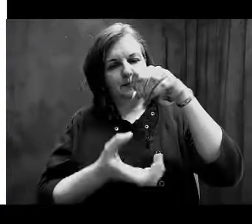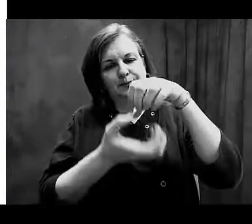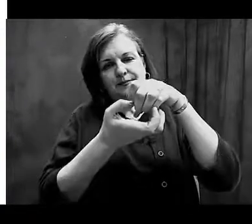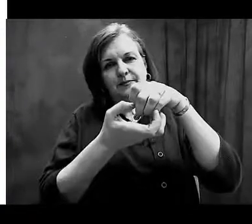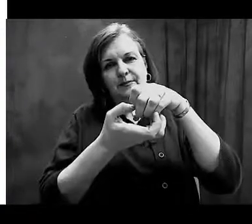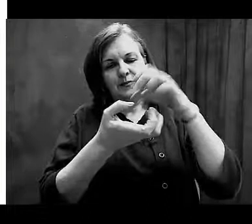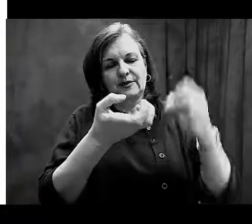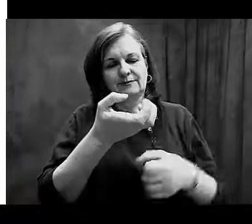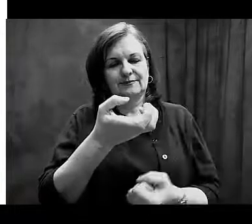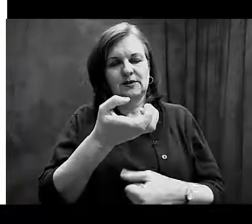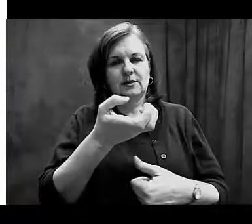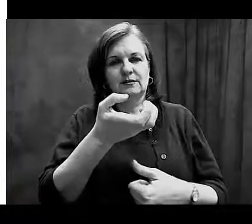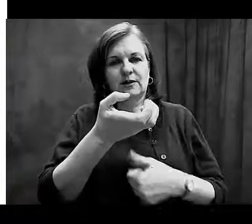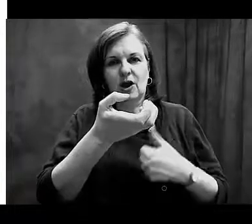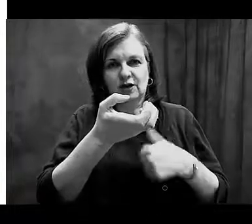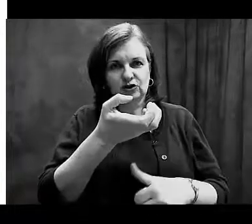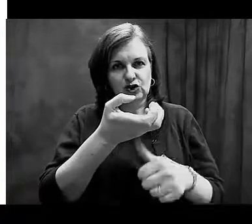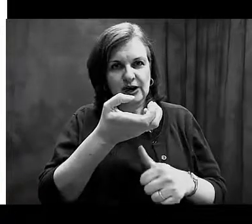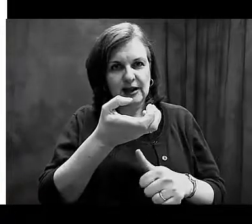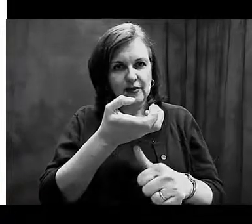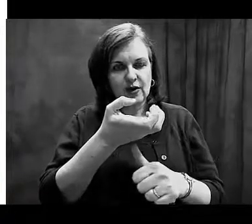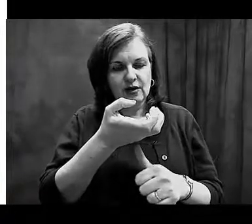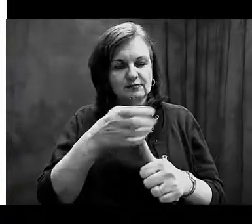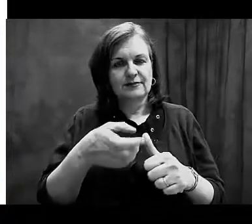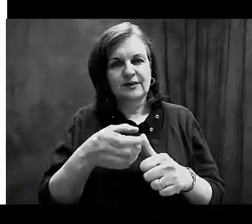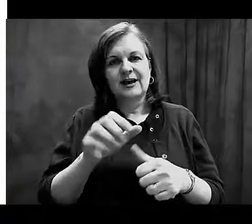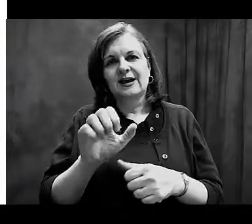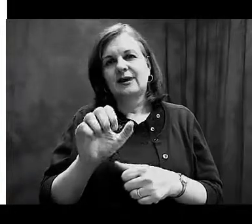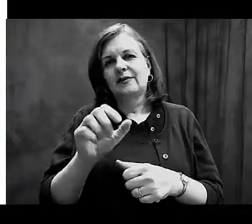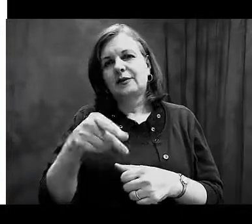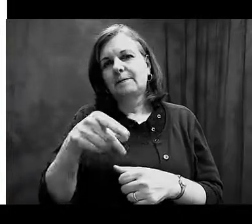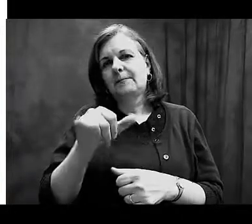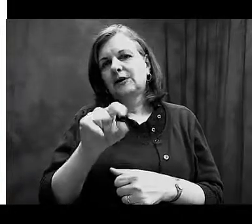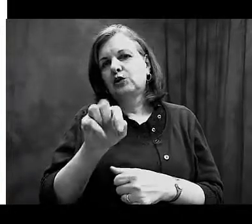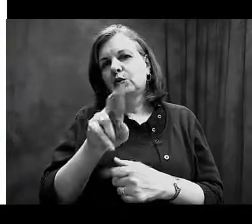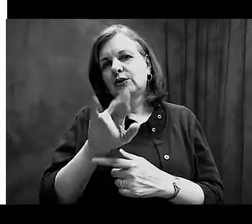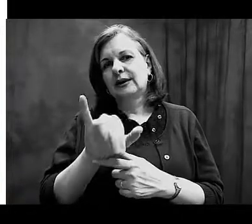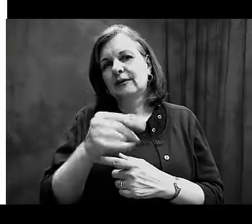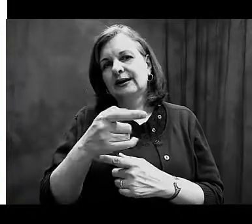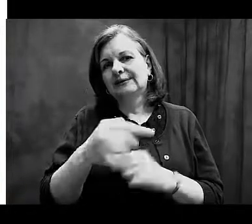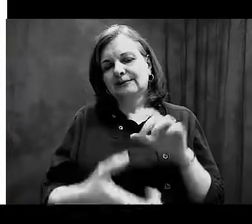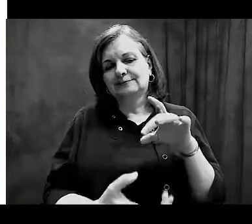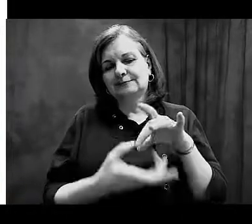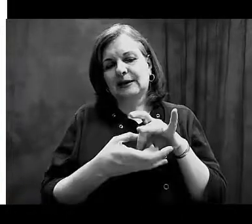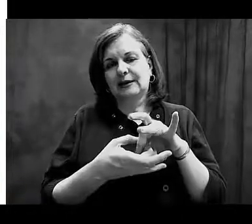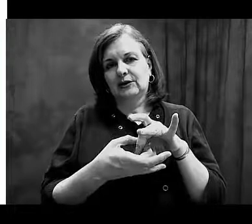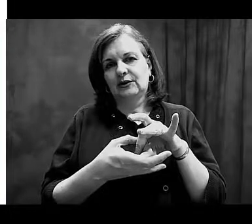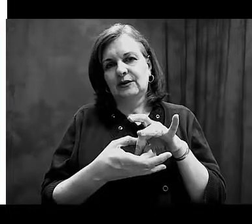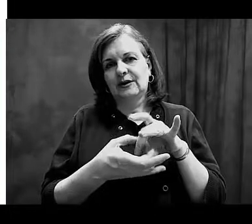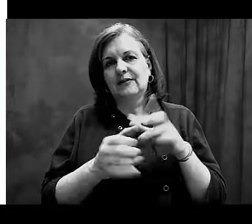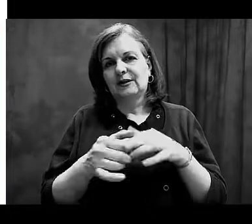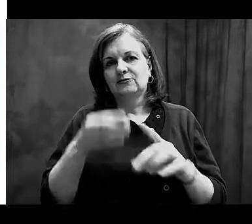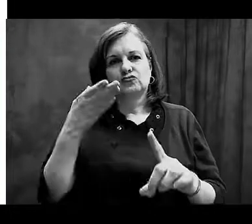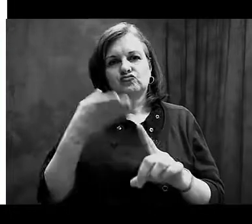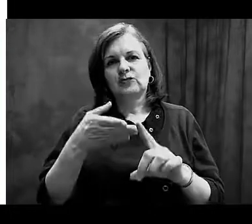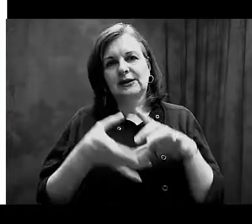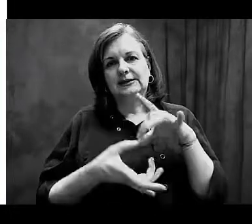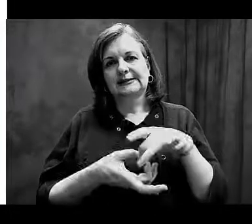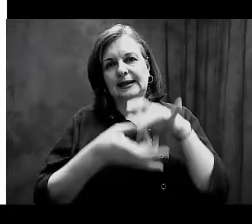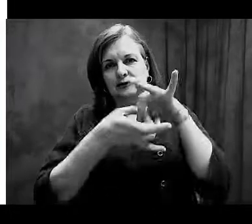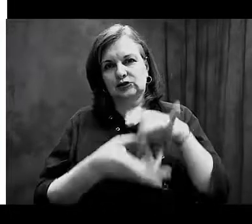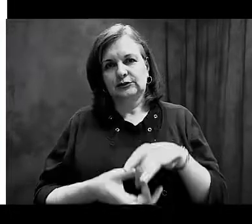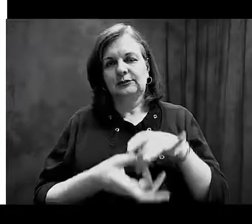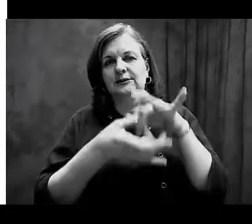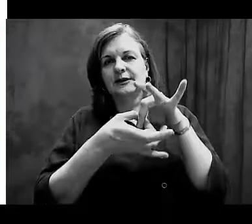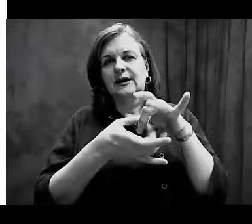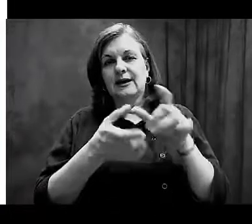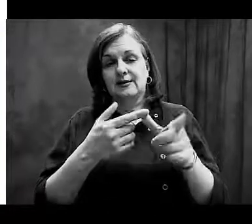but then the anterior and posterior pituitary glands literally hang off of the hypothalamus -- there are direct connections